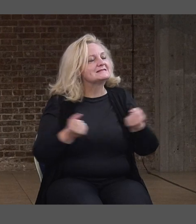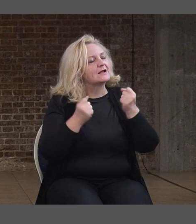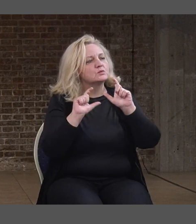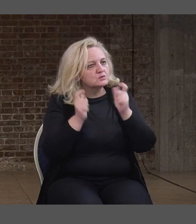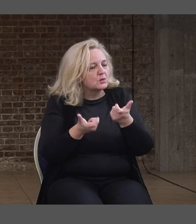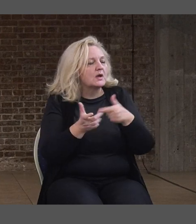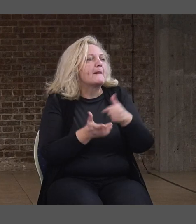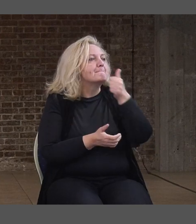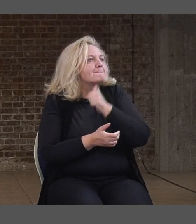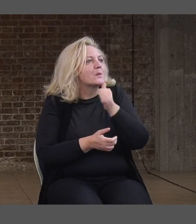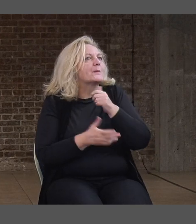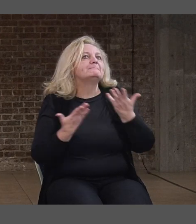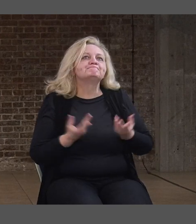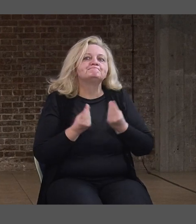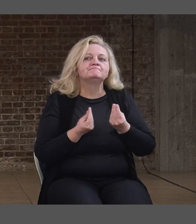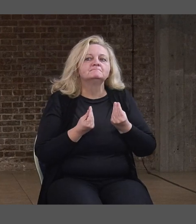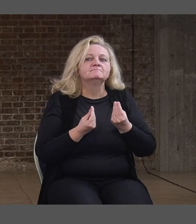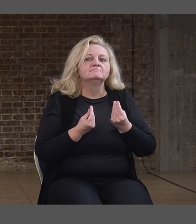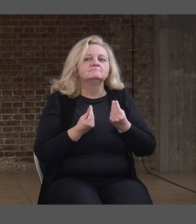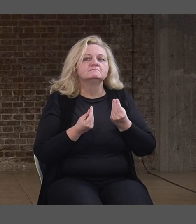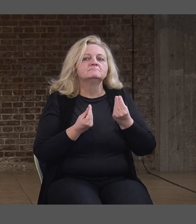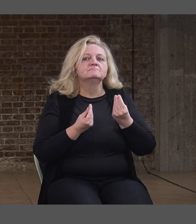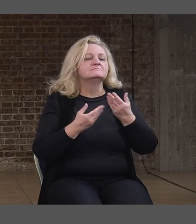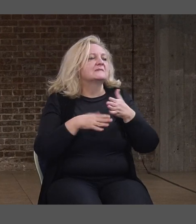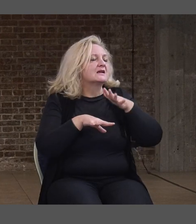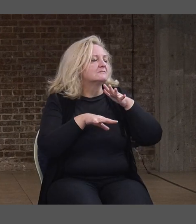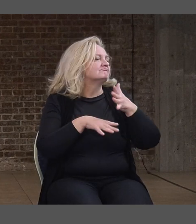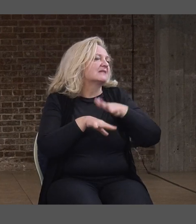to try not to treat at least these sports as such,